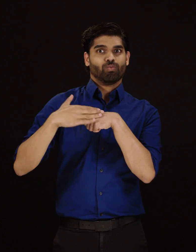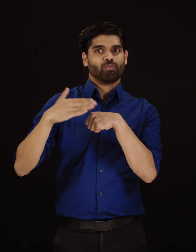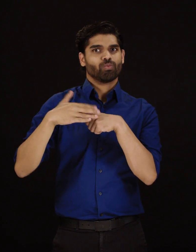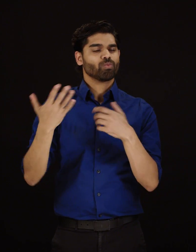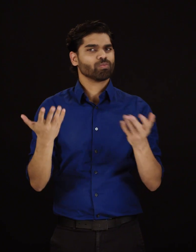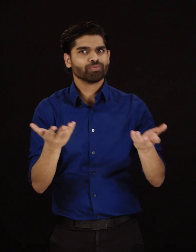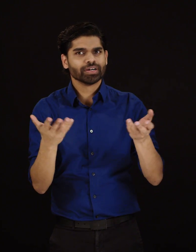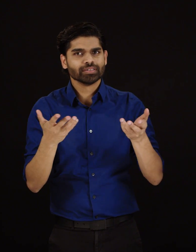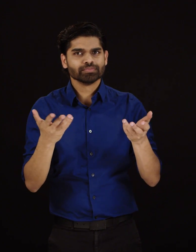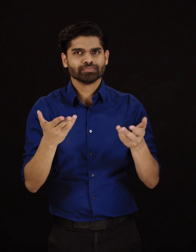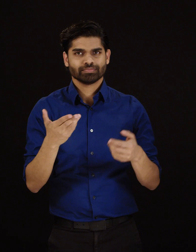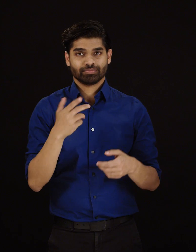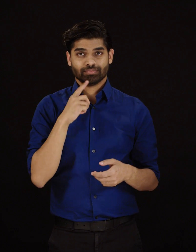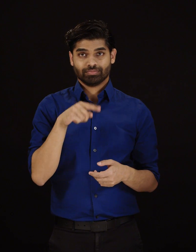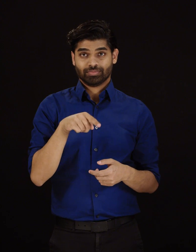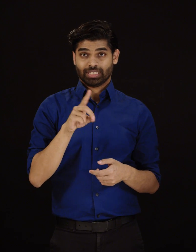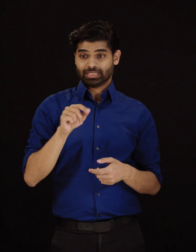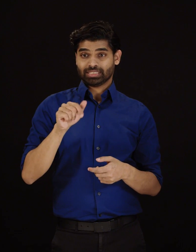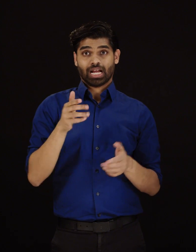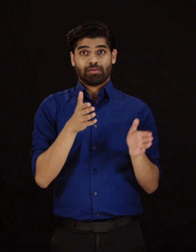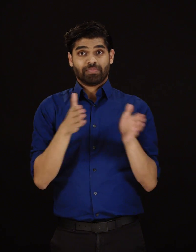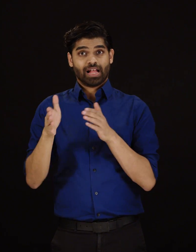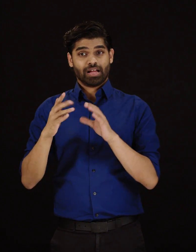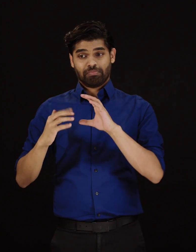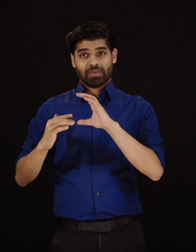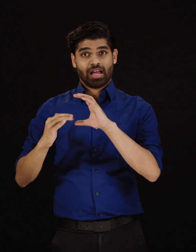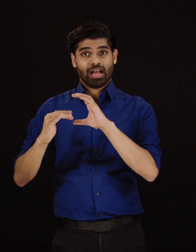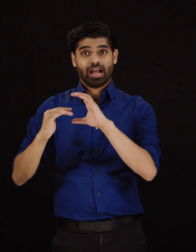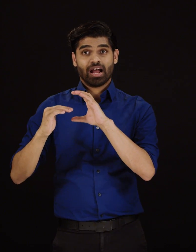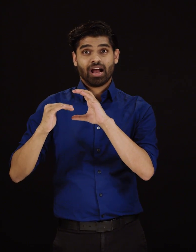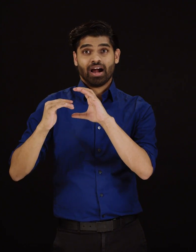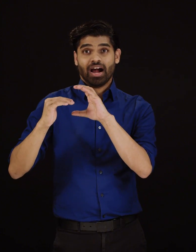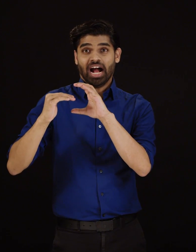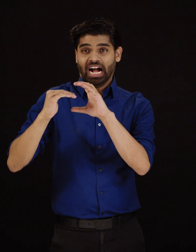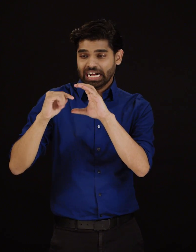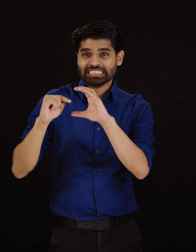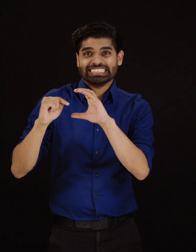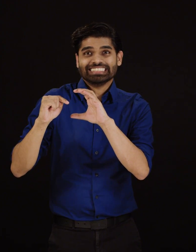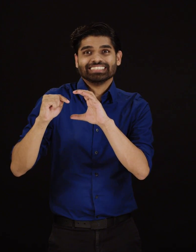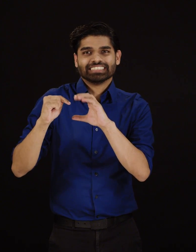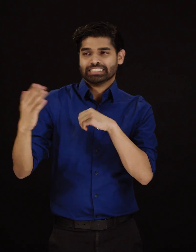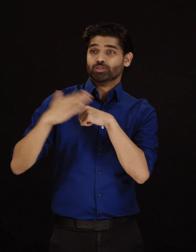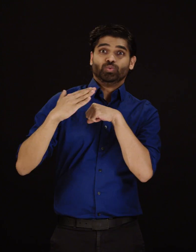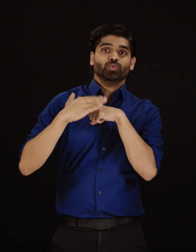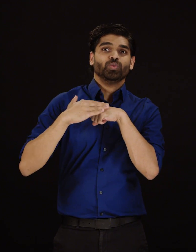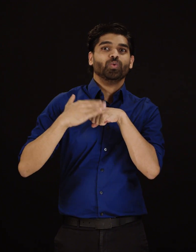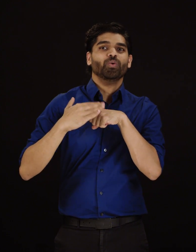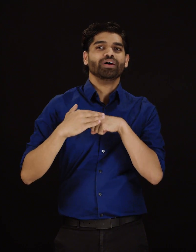The notifications are sent at pre-set intervals, generally before nearing the data limit and then once the data limit